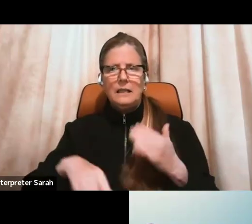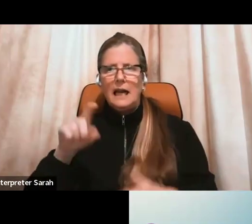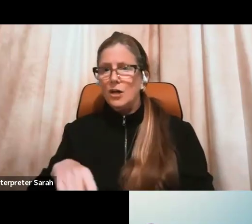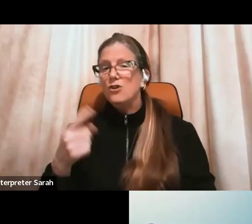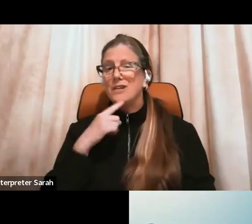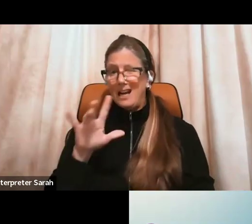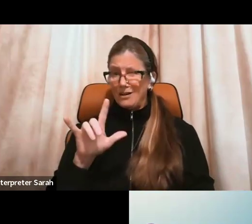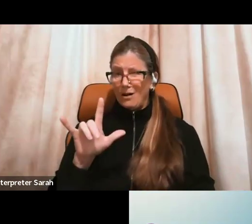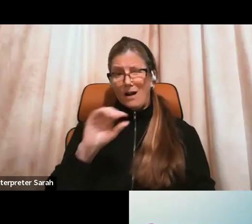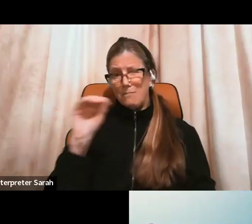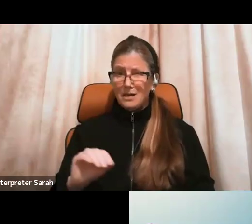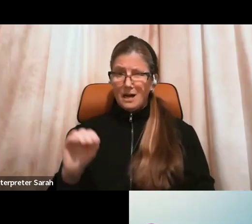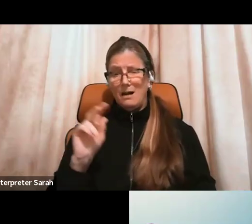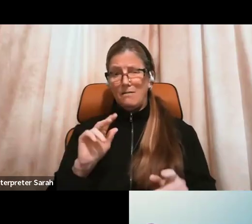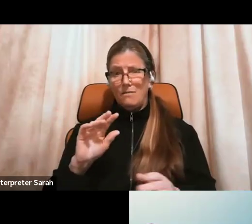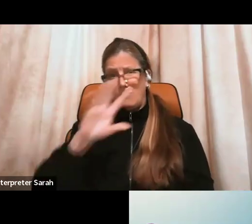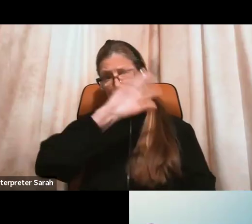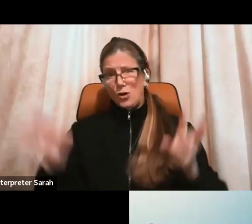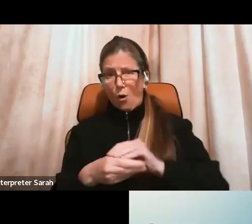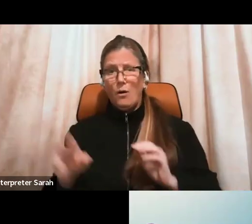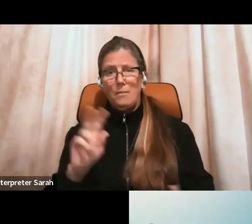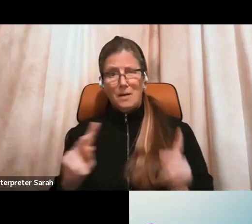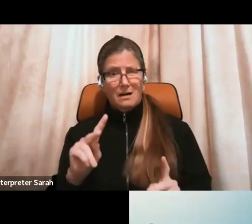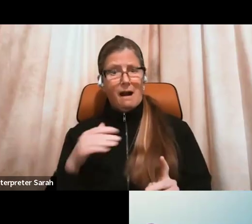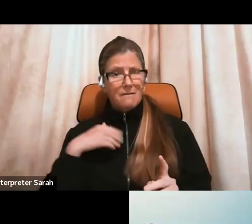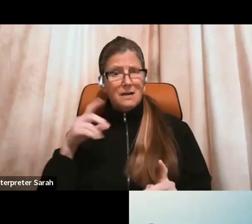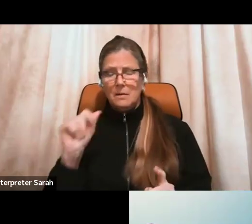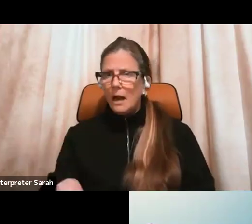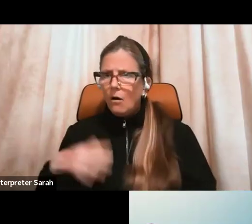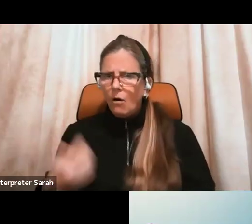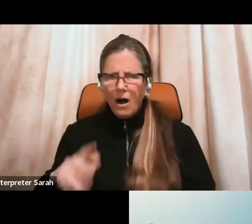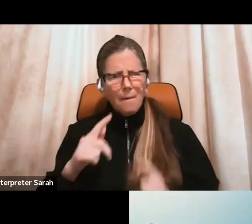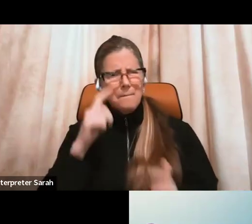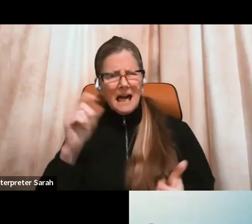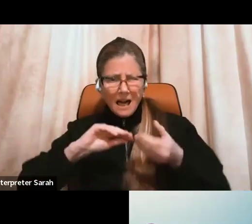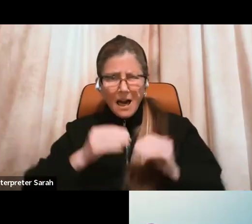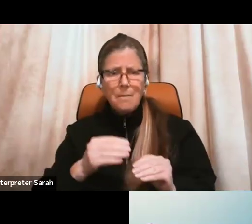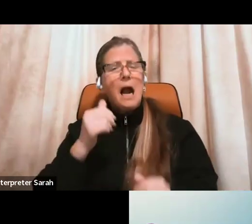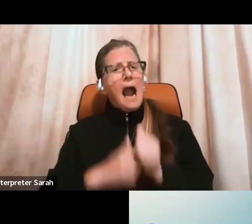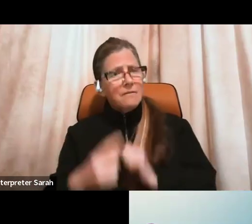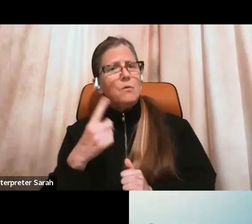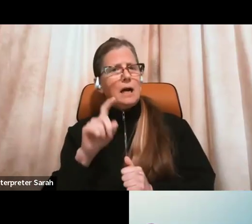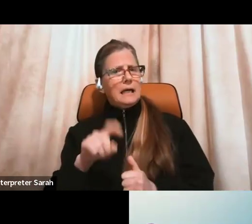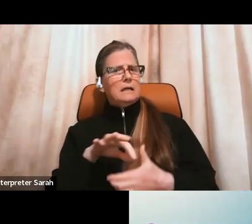disability. That's huge, right? We know everybody needs to get their content online, right? So the